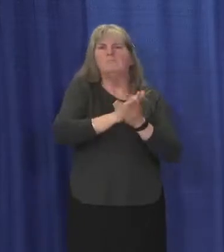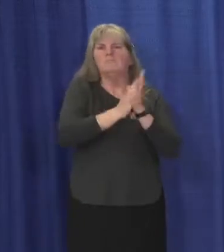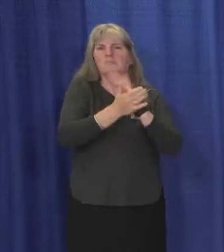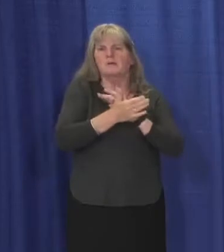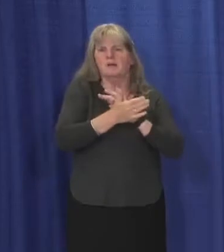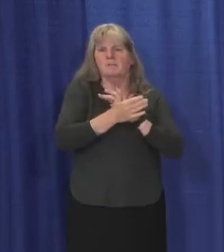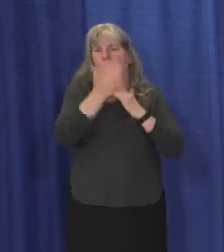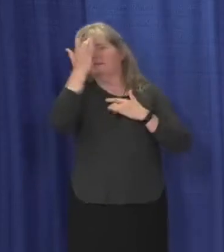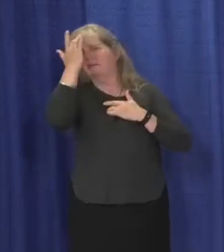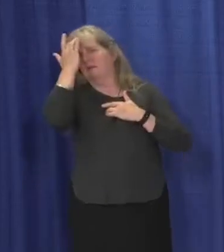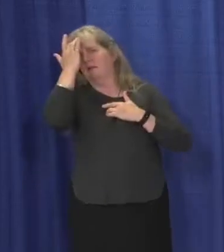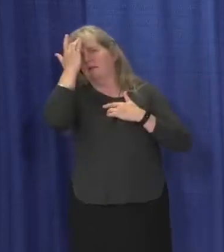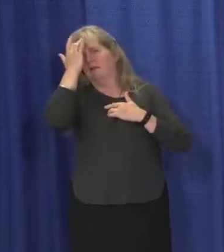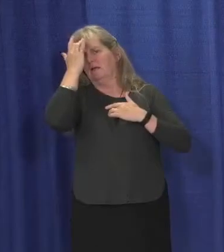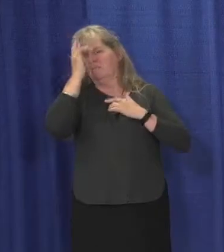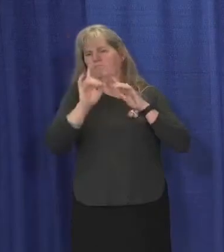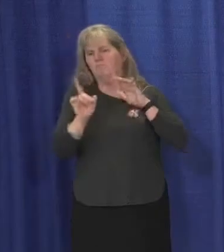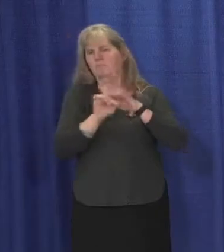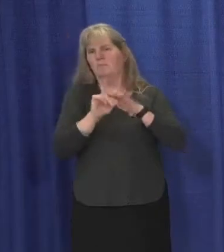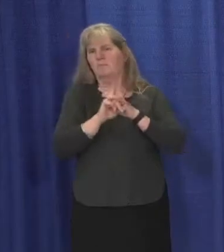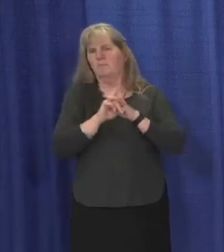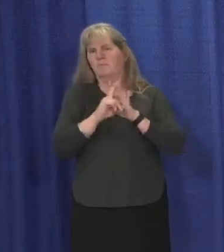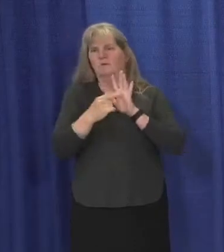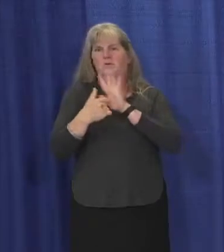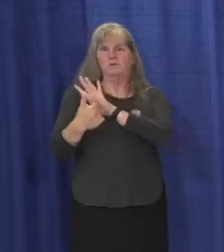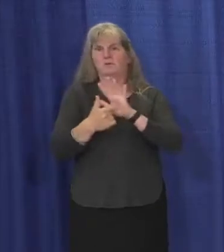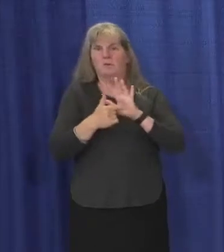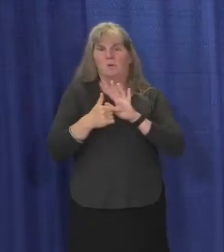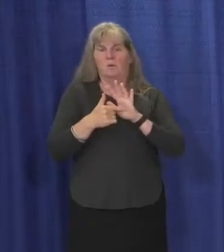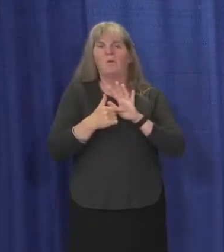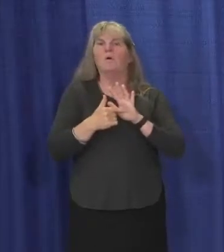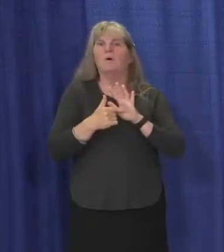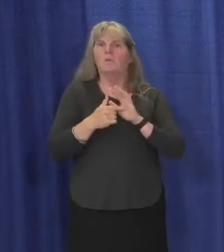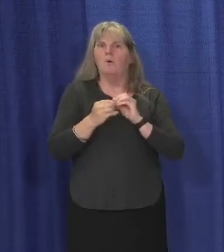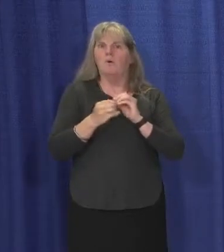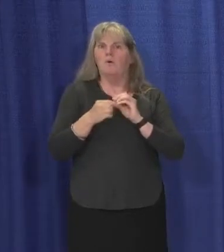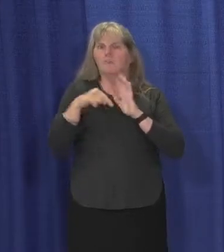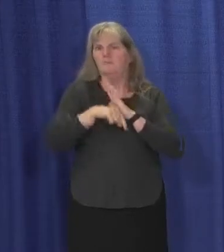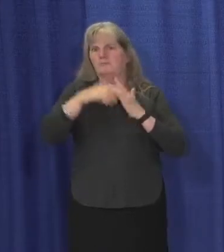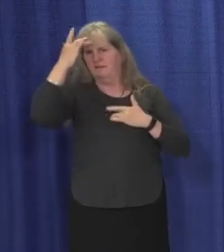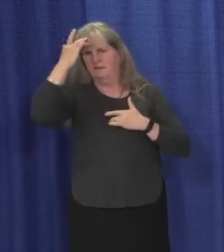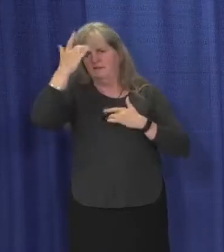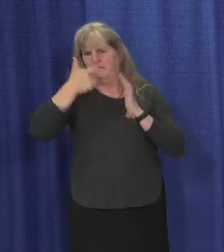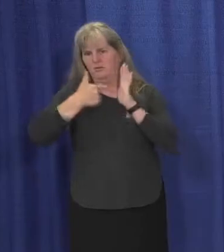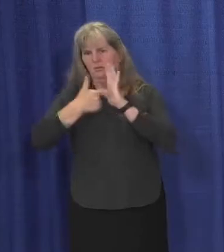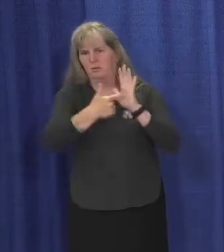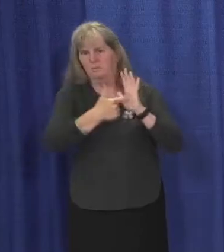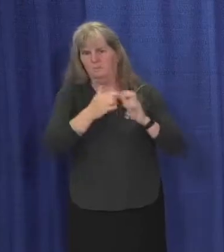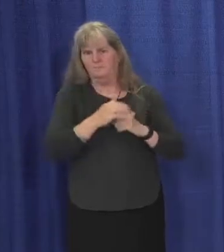to enough people getting sick that some people start to get